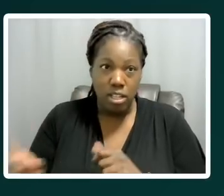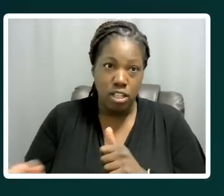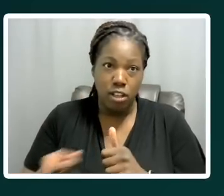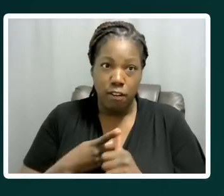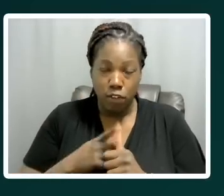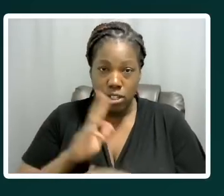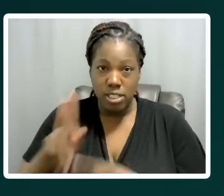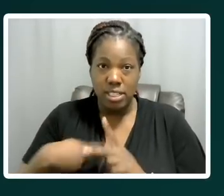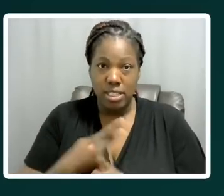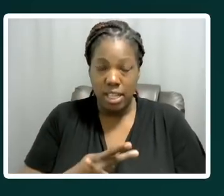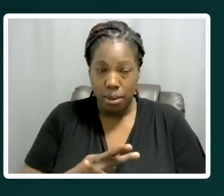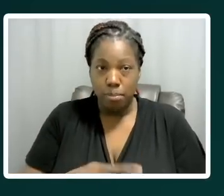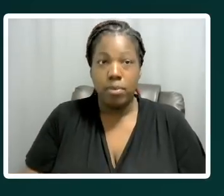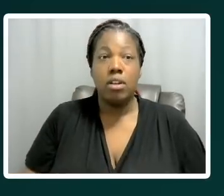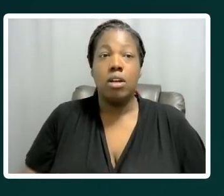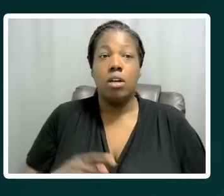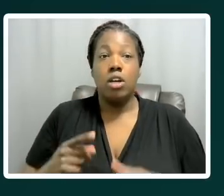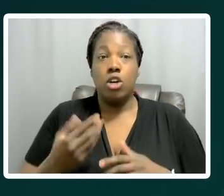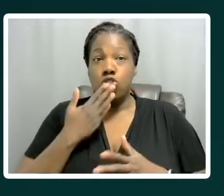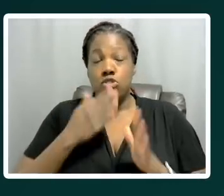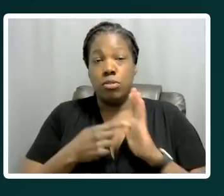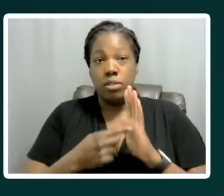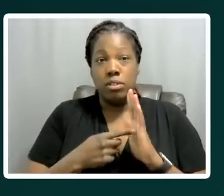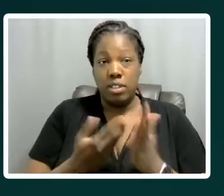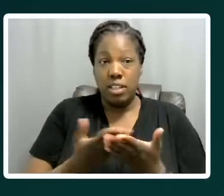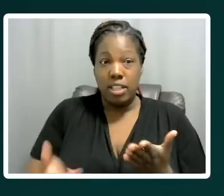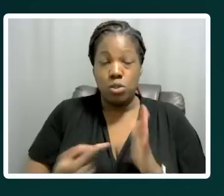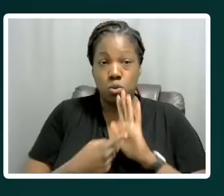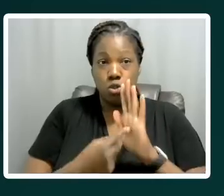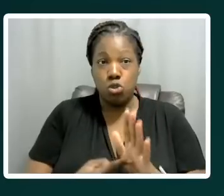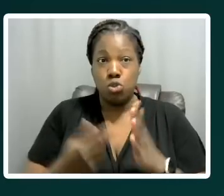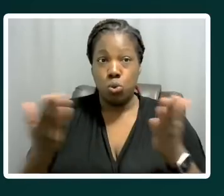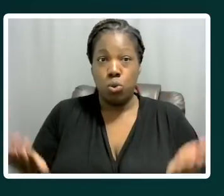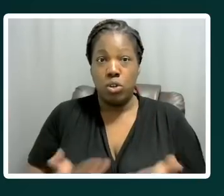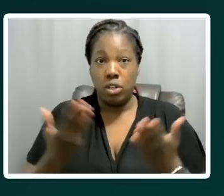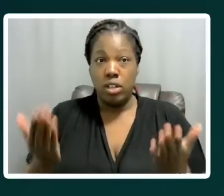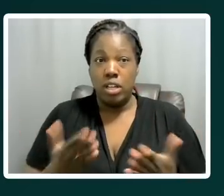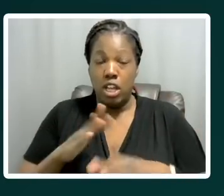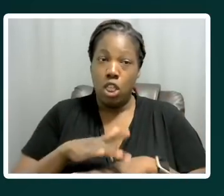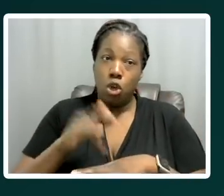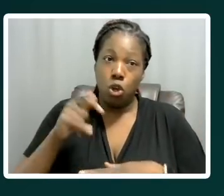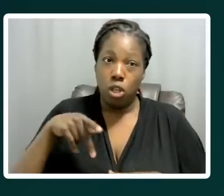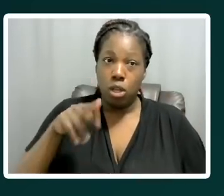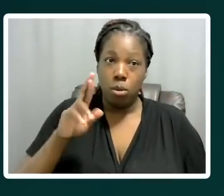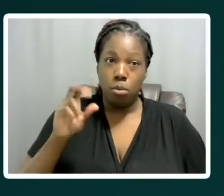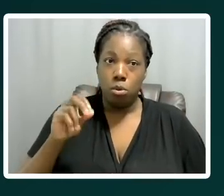great example is what we have shown here. This is the, sort of, early prototype of the safe landing